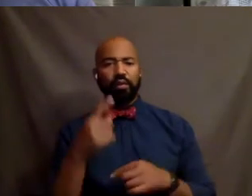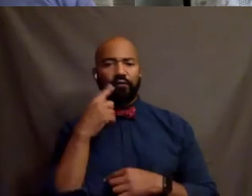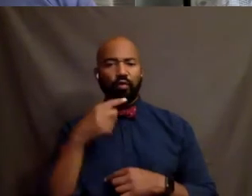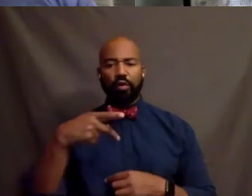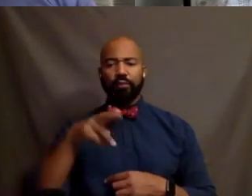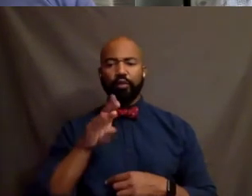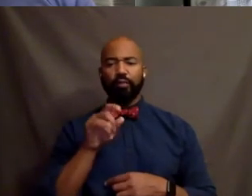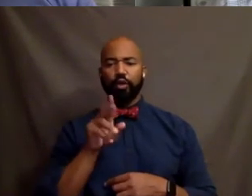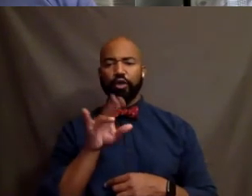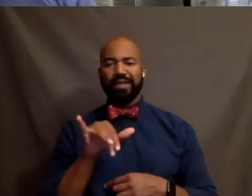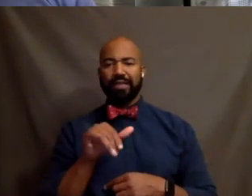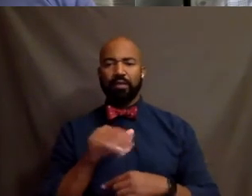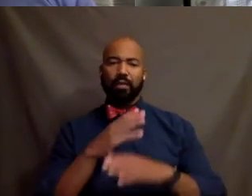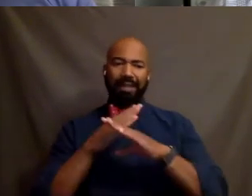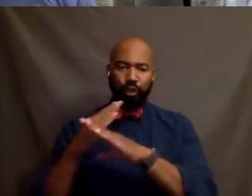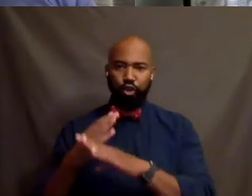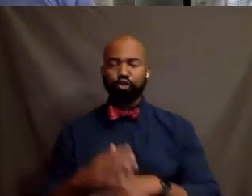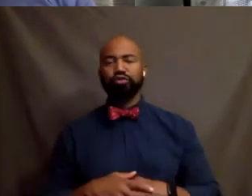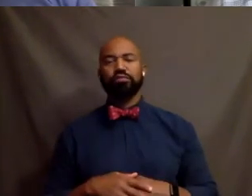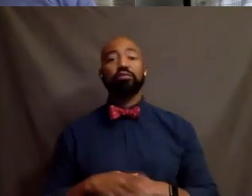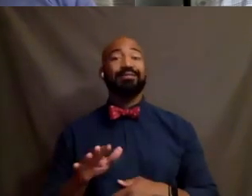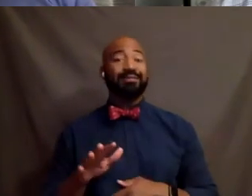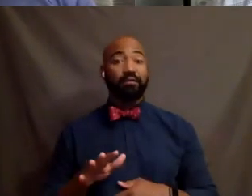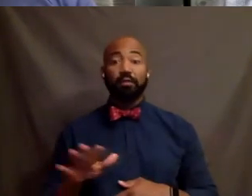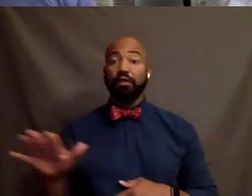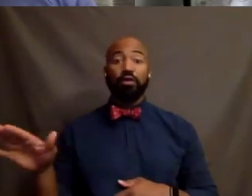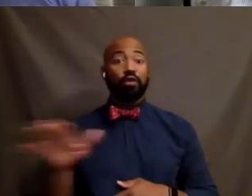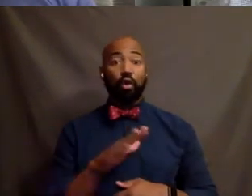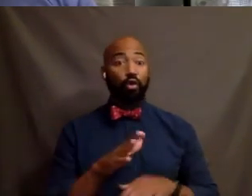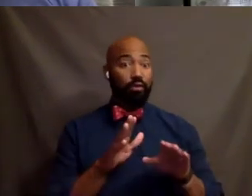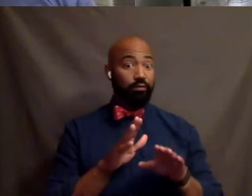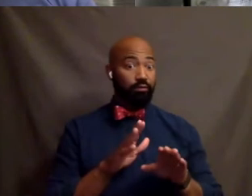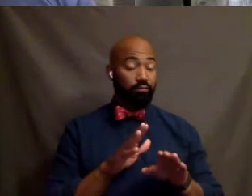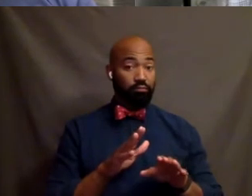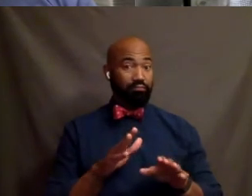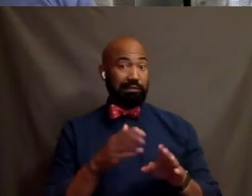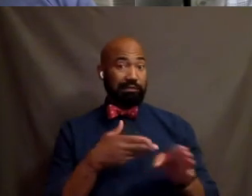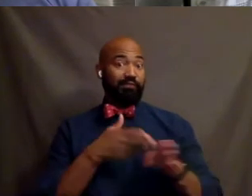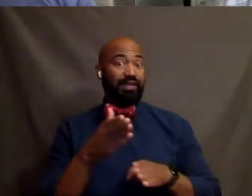I know that kids are not your mainstay of who you see, but could you comment about